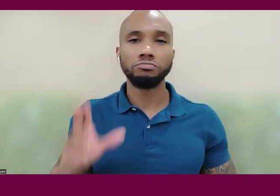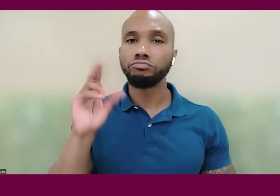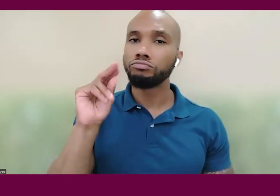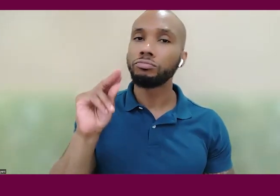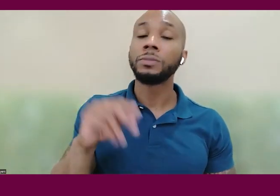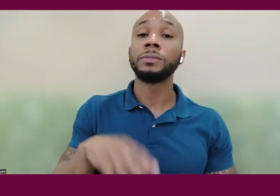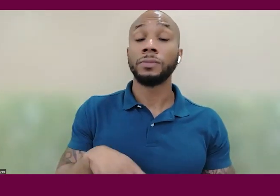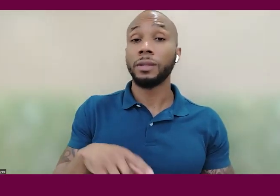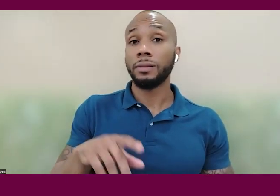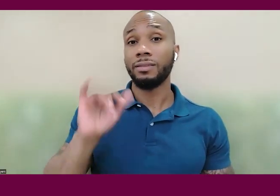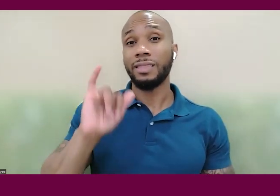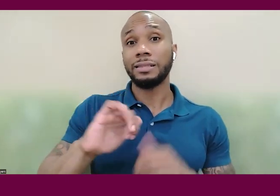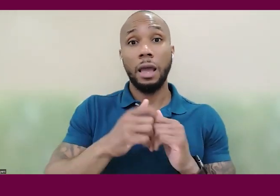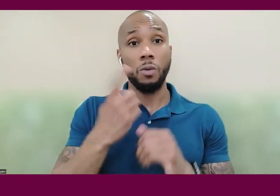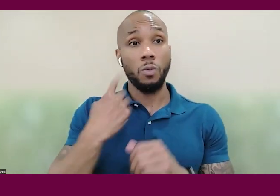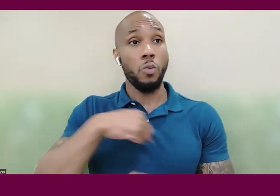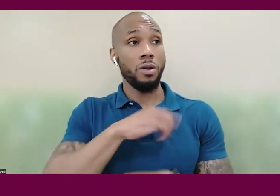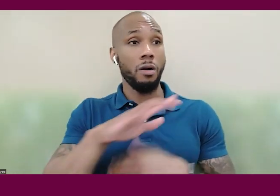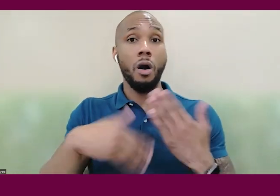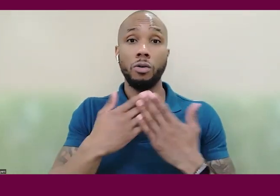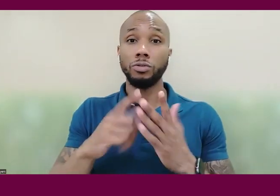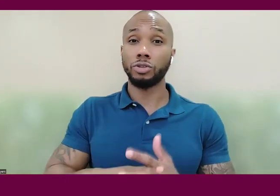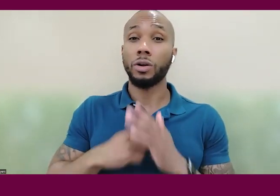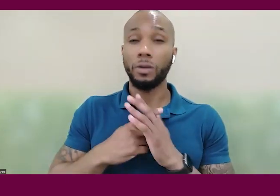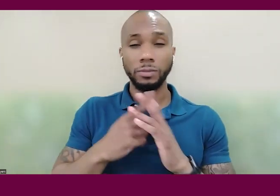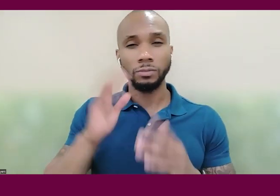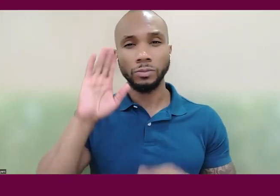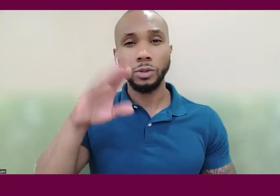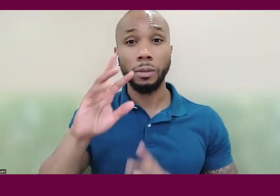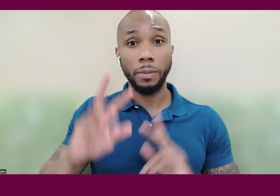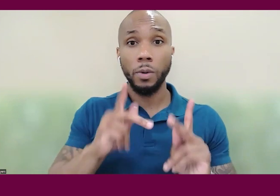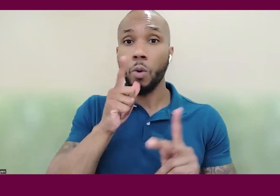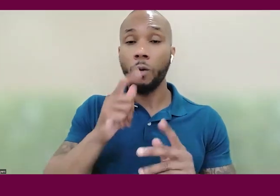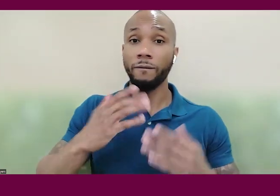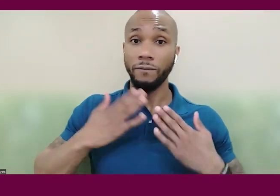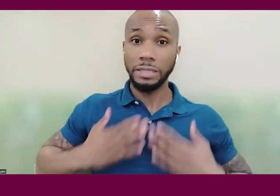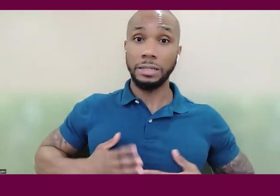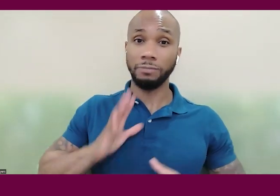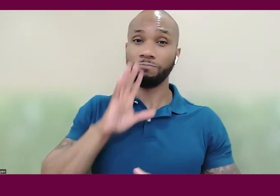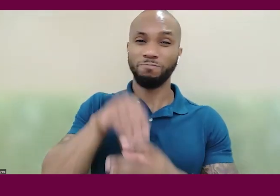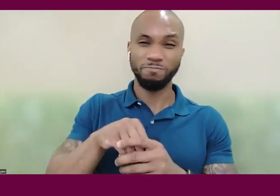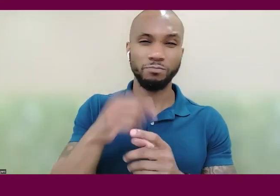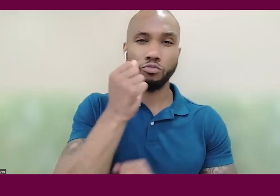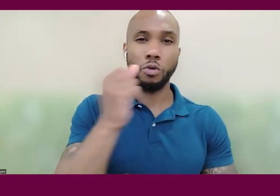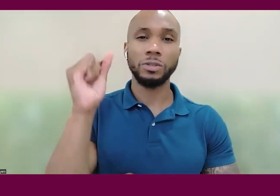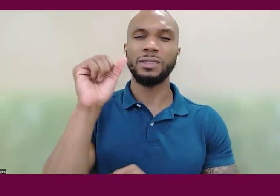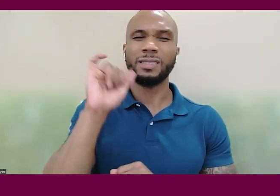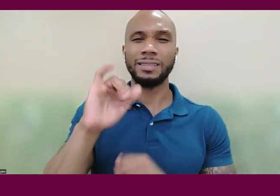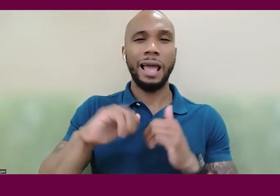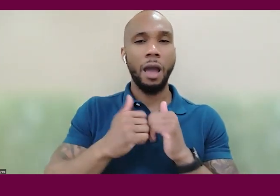Frankly, that's how we all started. Those of us who do physically protest, that's how we all started.